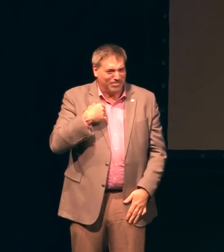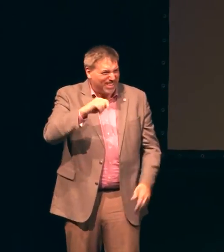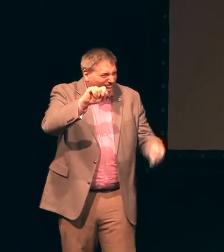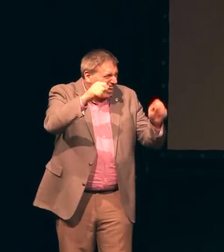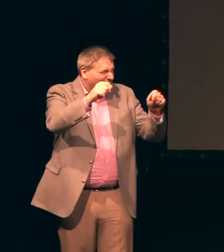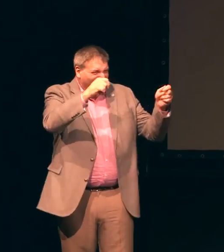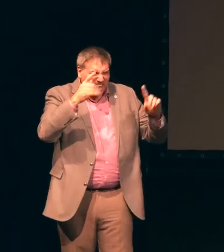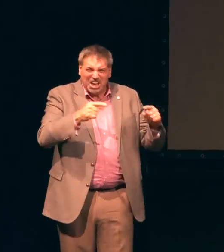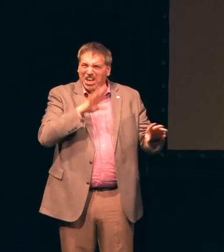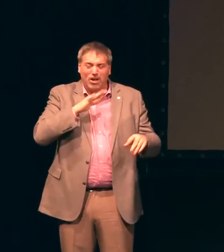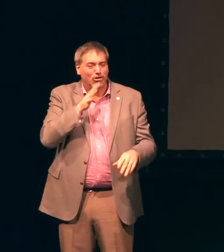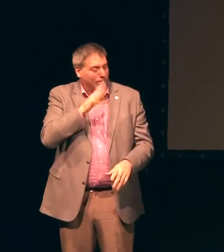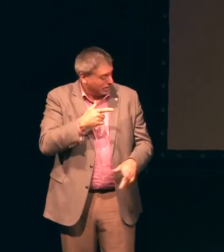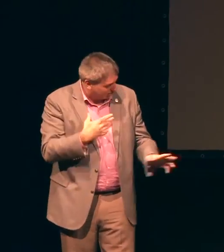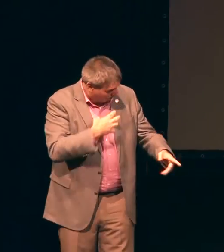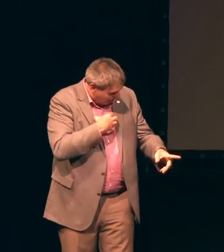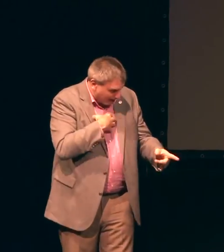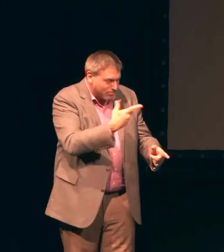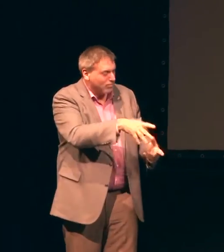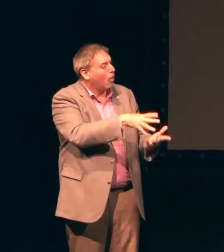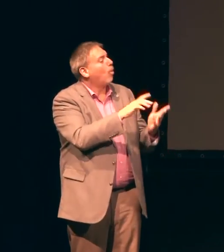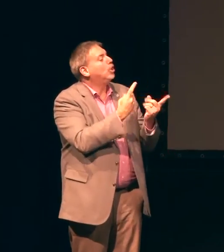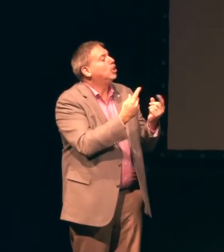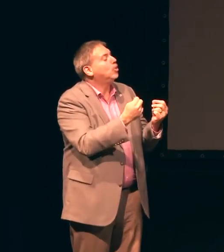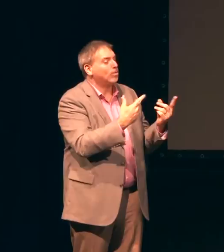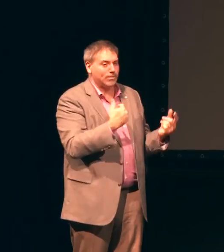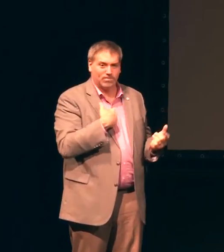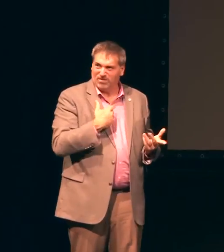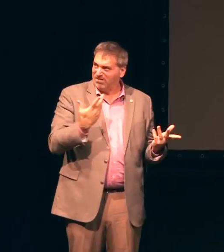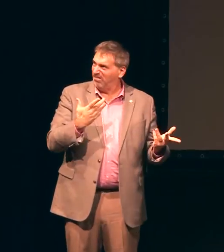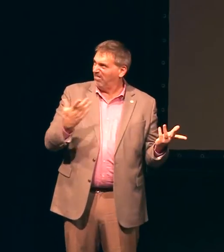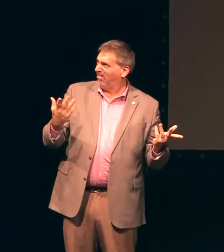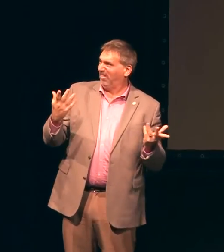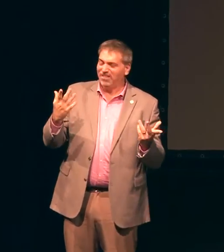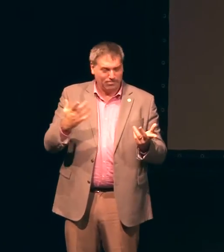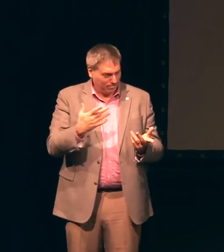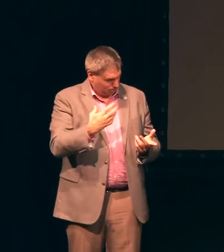the time, I would fiddle with the machine, my mother would say you're complaining, what are you